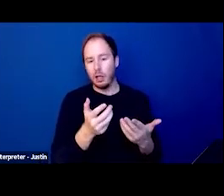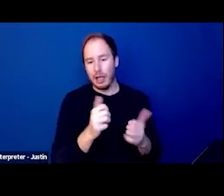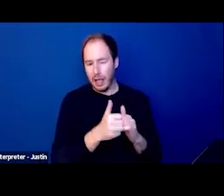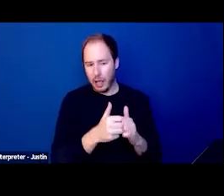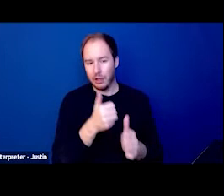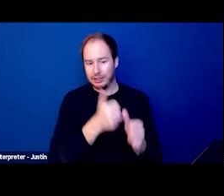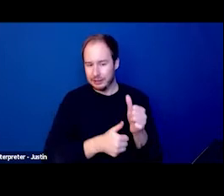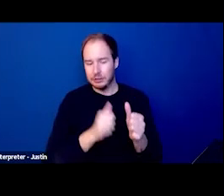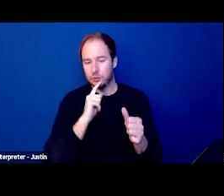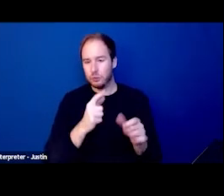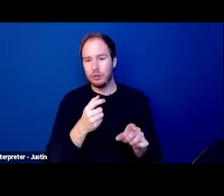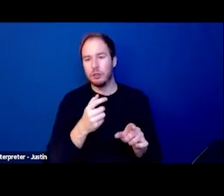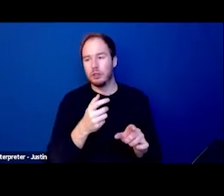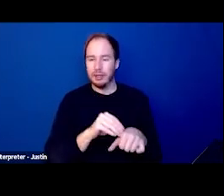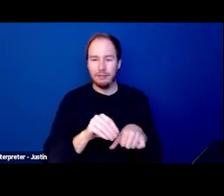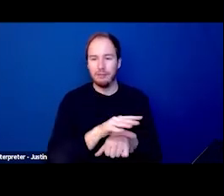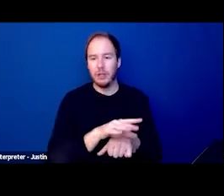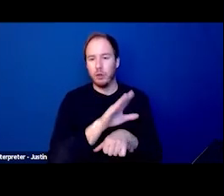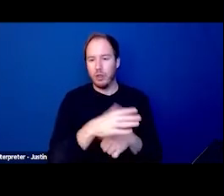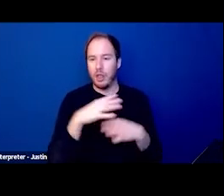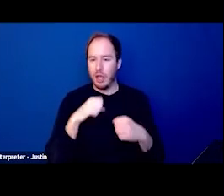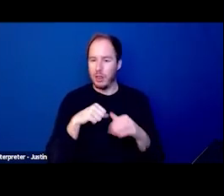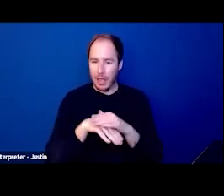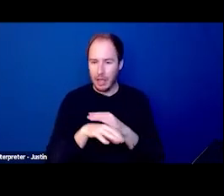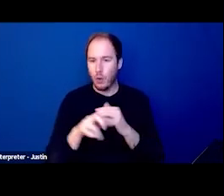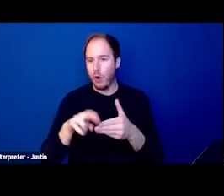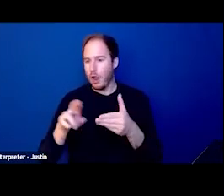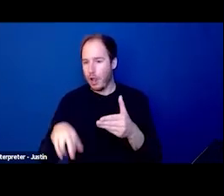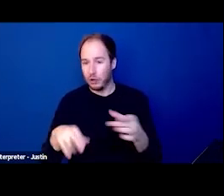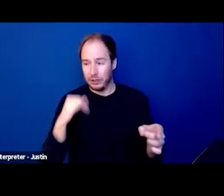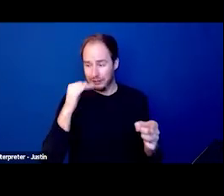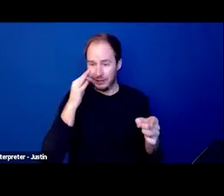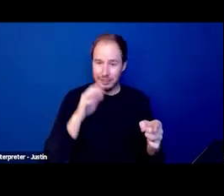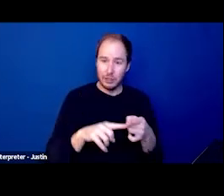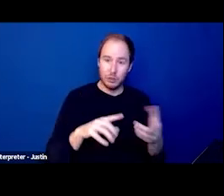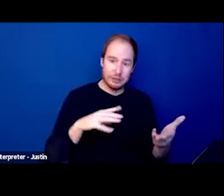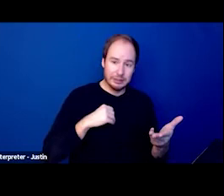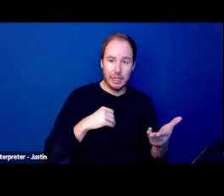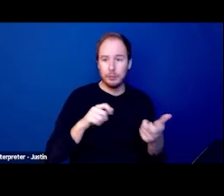their healthcare access and outcomes. So when people are deciding, you know, whether to accept a particular resource, helping think through the different options,